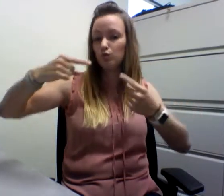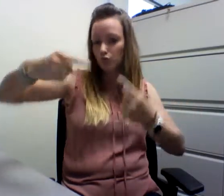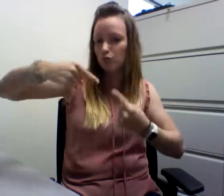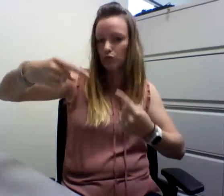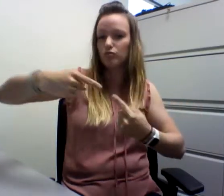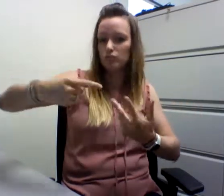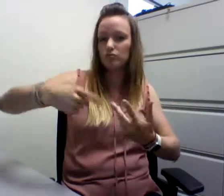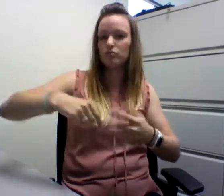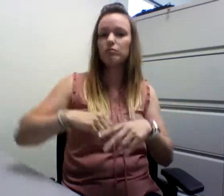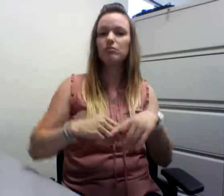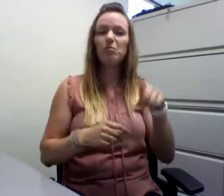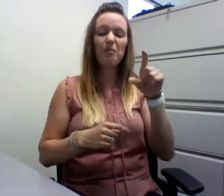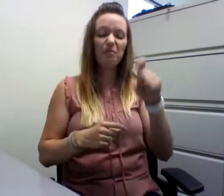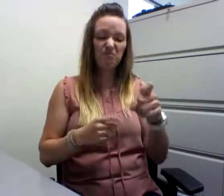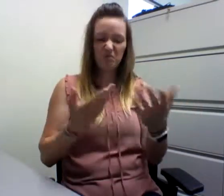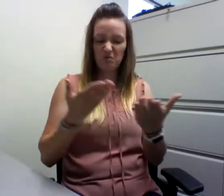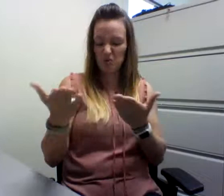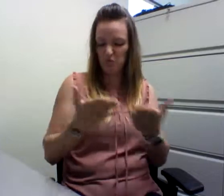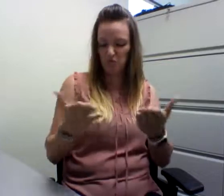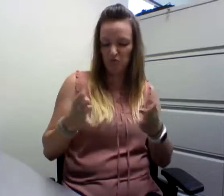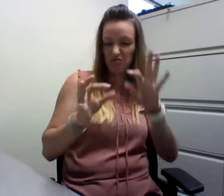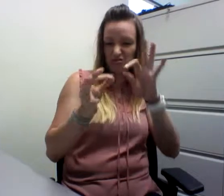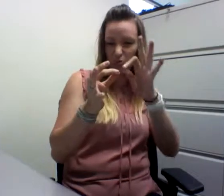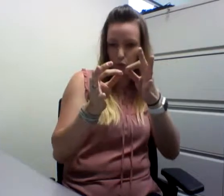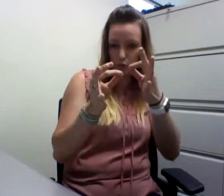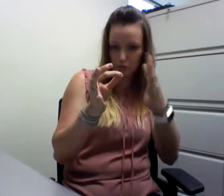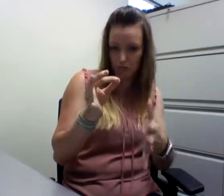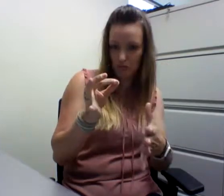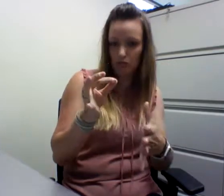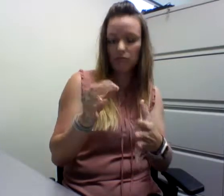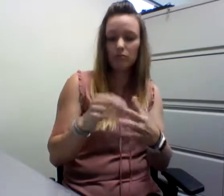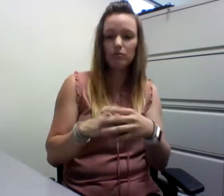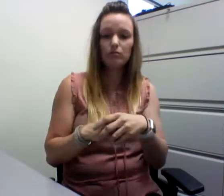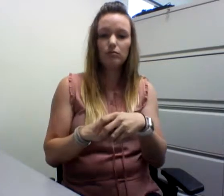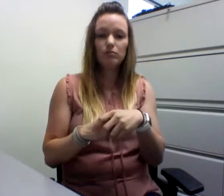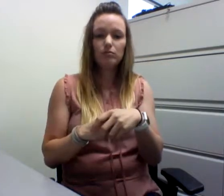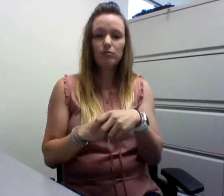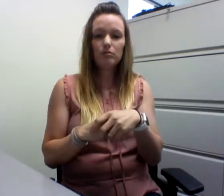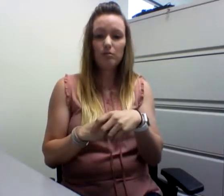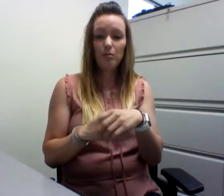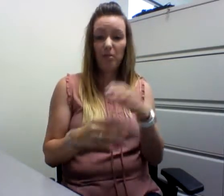communication breakdowns, language struggles, need for interpreter services